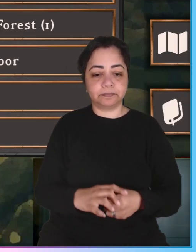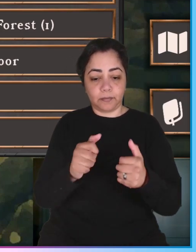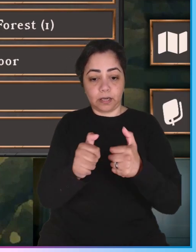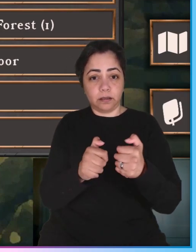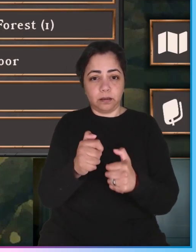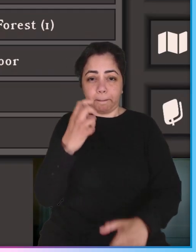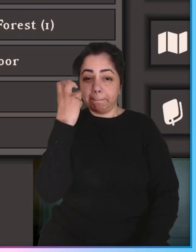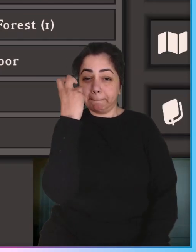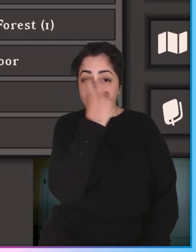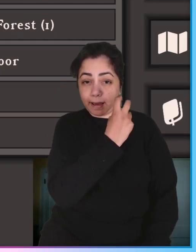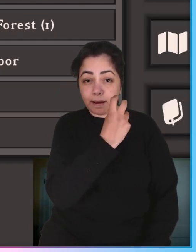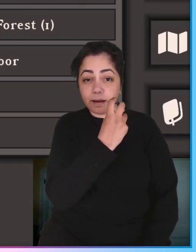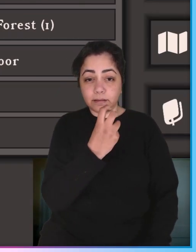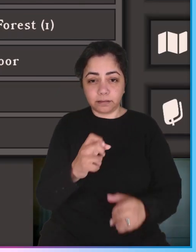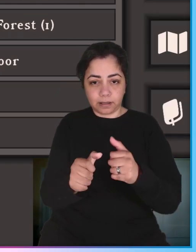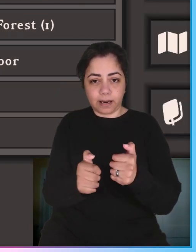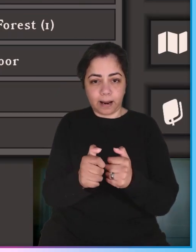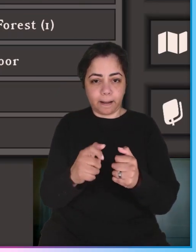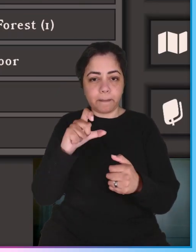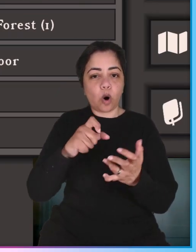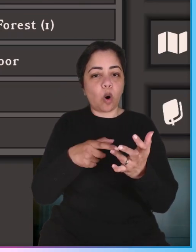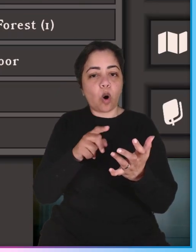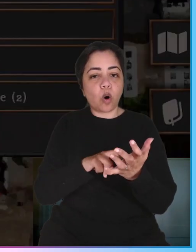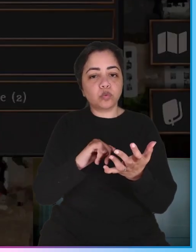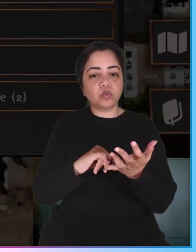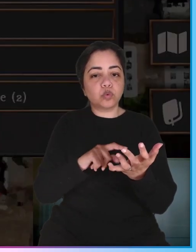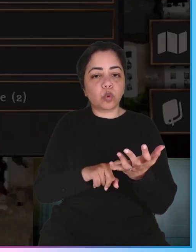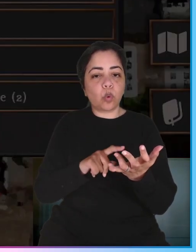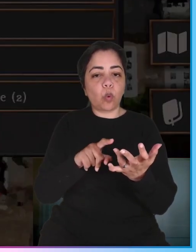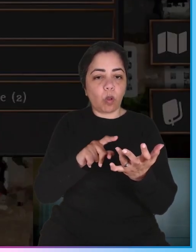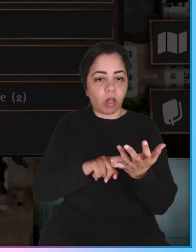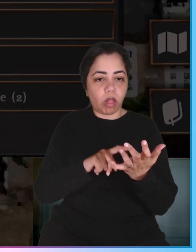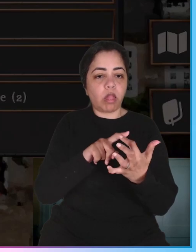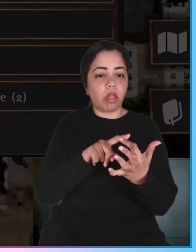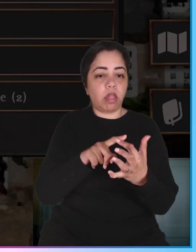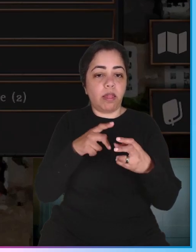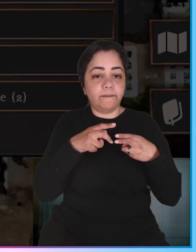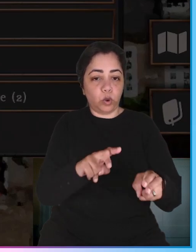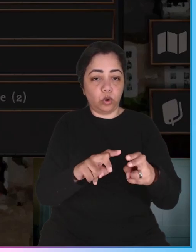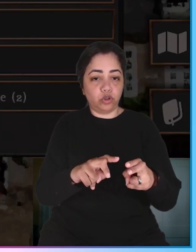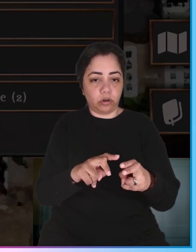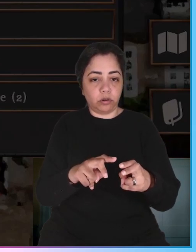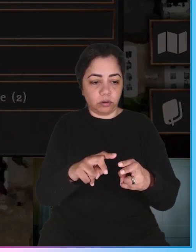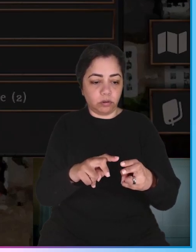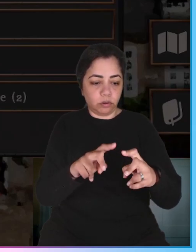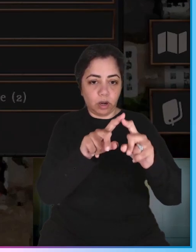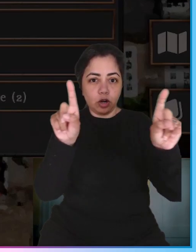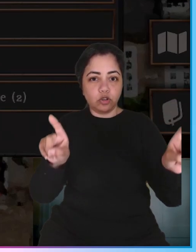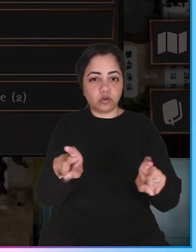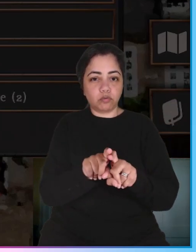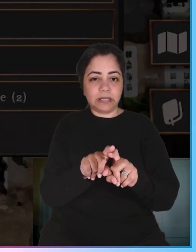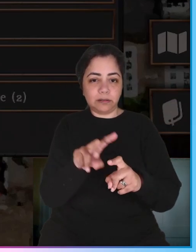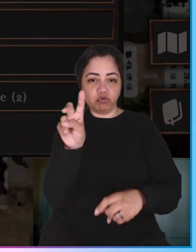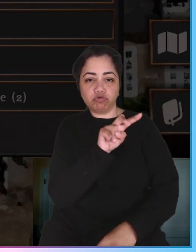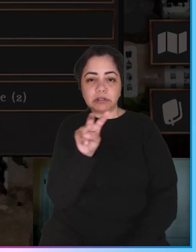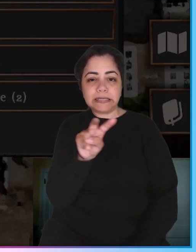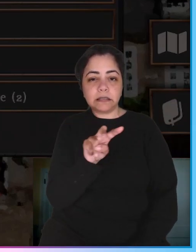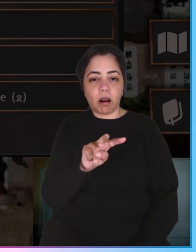and with or without background graphics. You can adjust volume for music, ambience, and sound effects separately